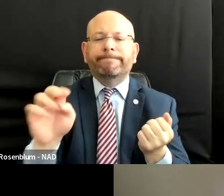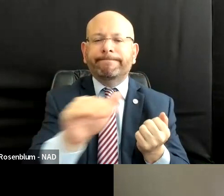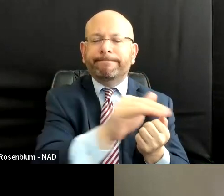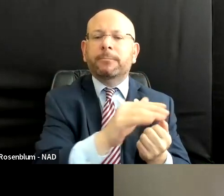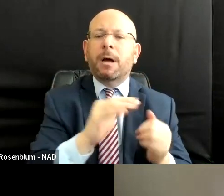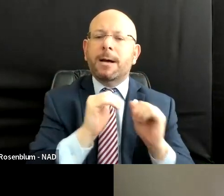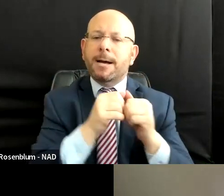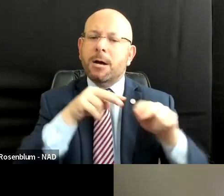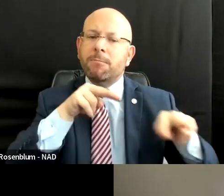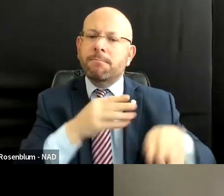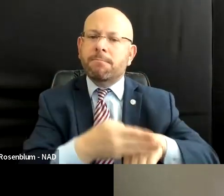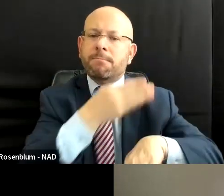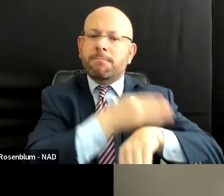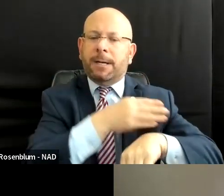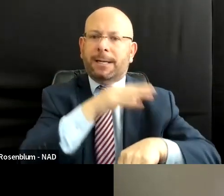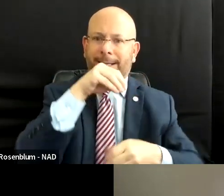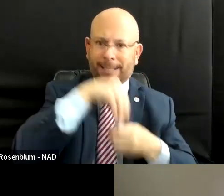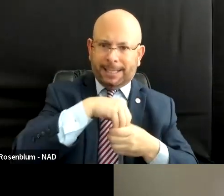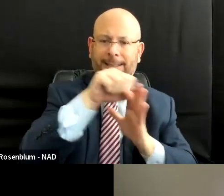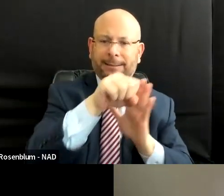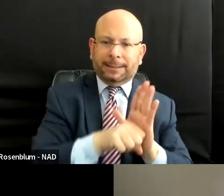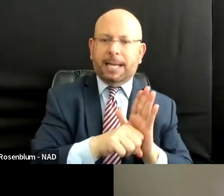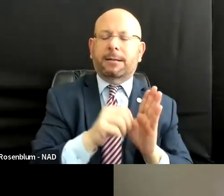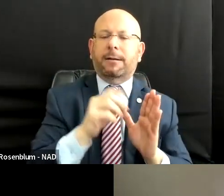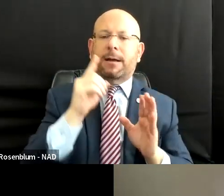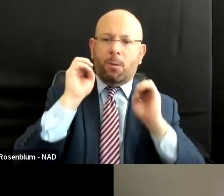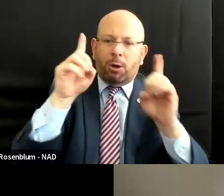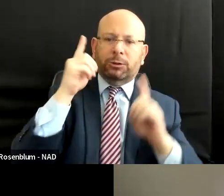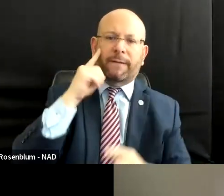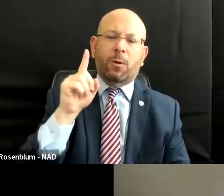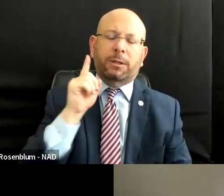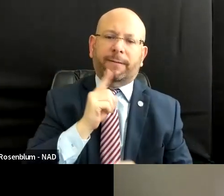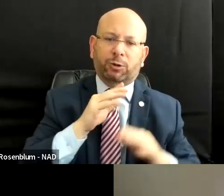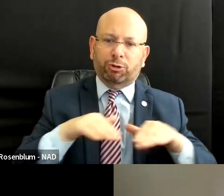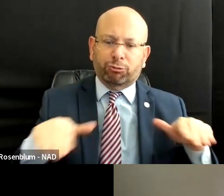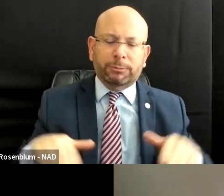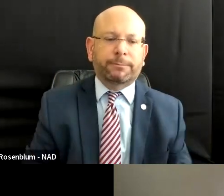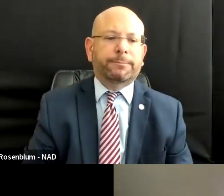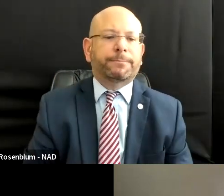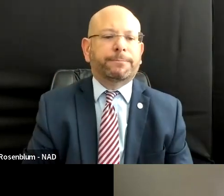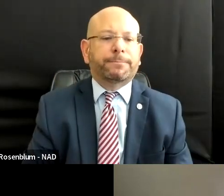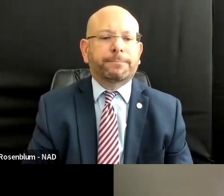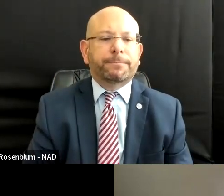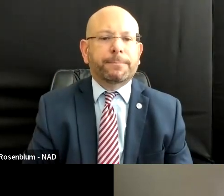interpreter. There are a number of issues for Deaf children across the United States when talking about mainstream. We also work